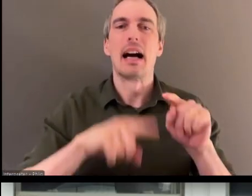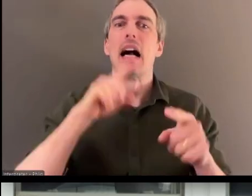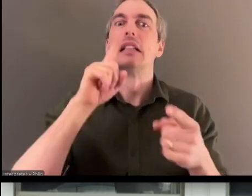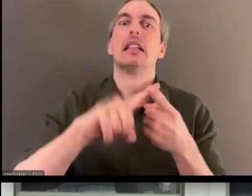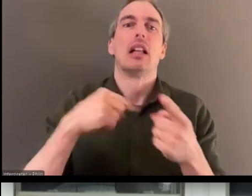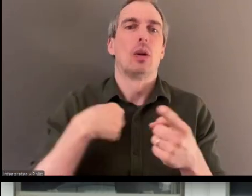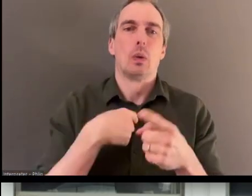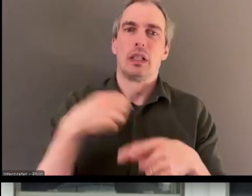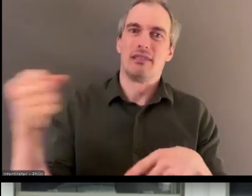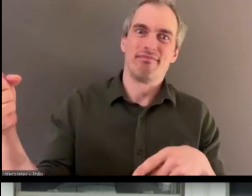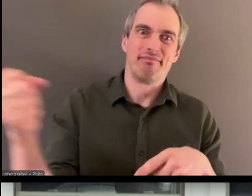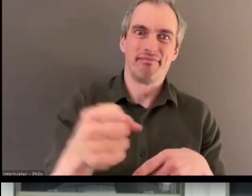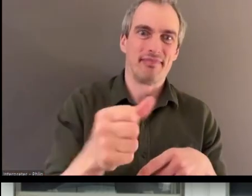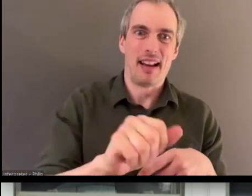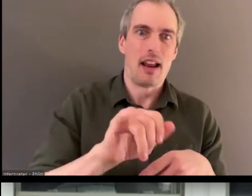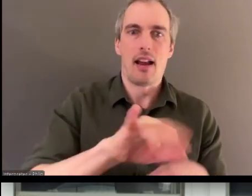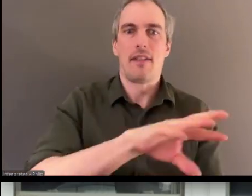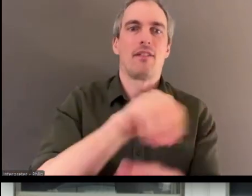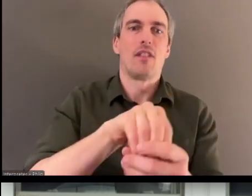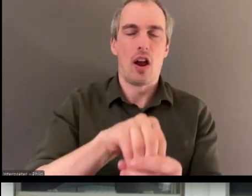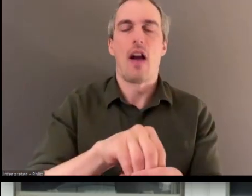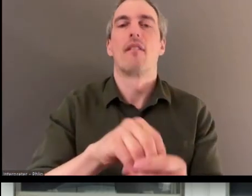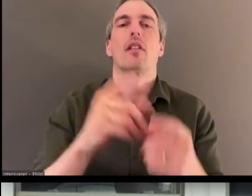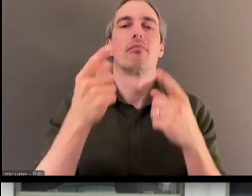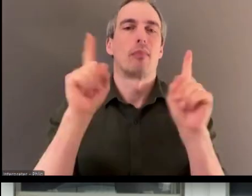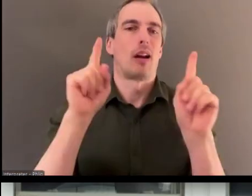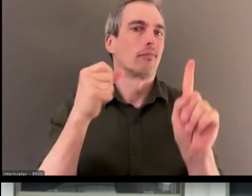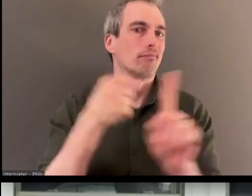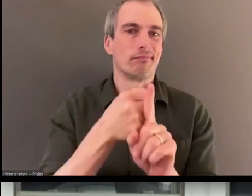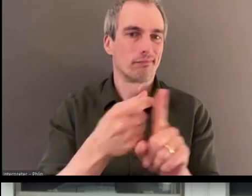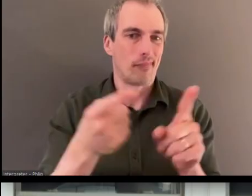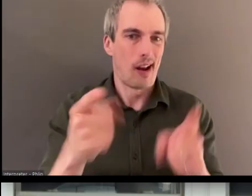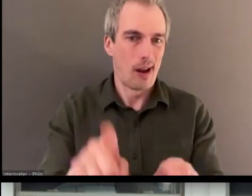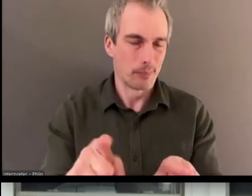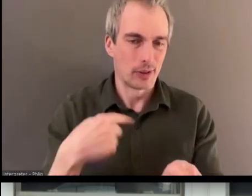So this is one I handed over to Dylan. Cool. Let's talk about that solution.